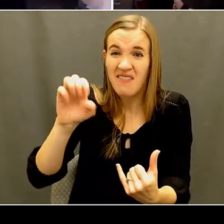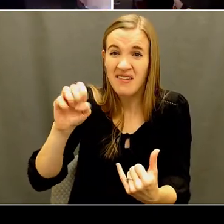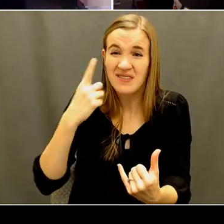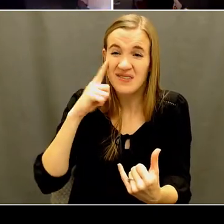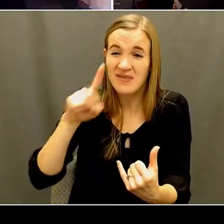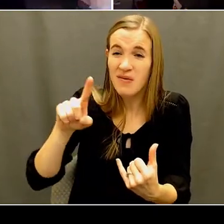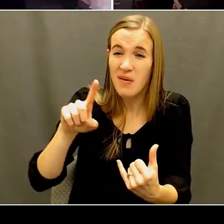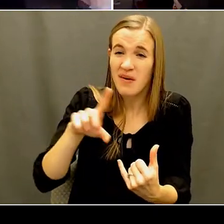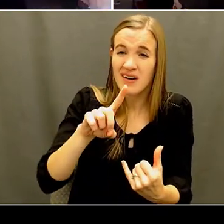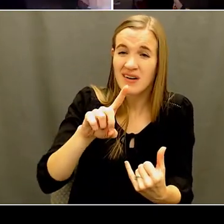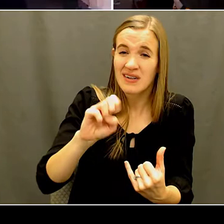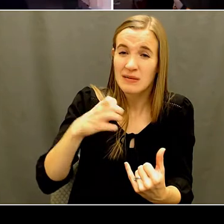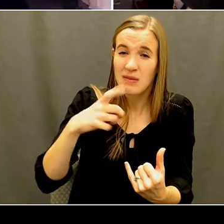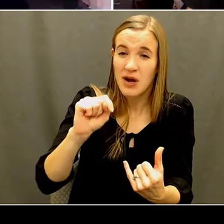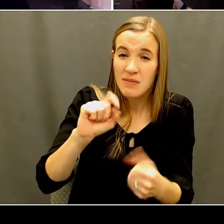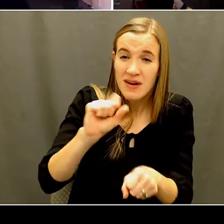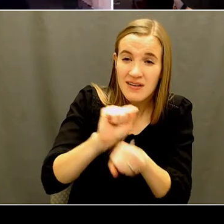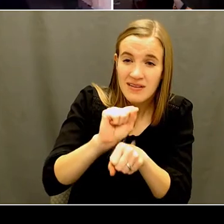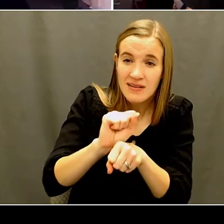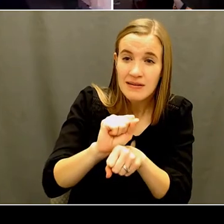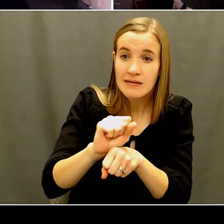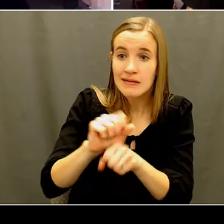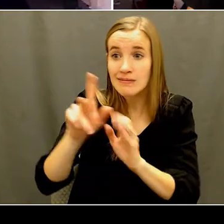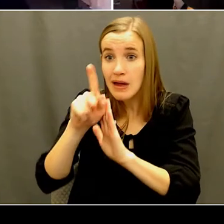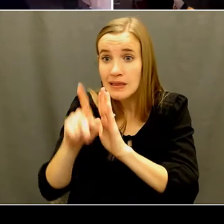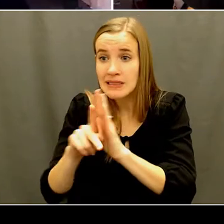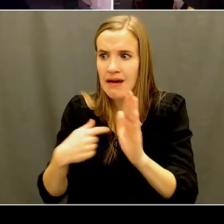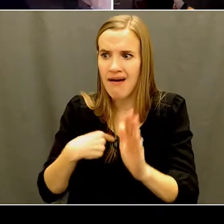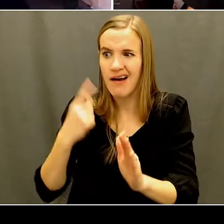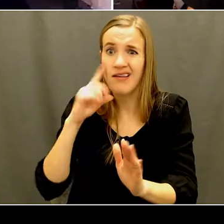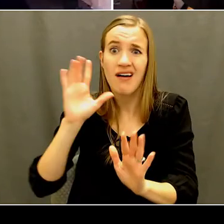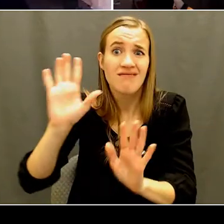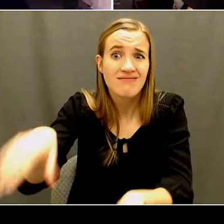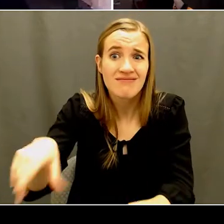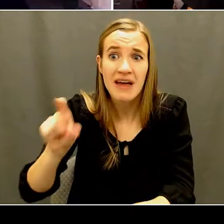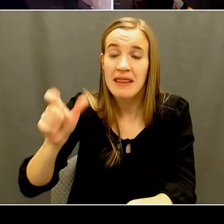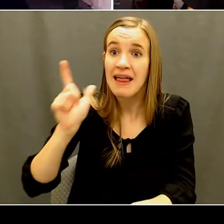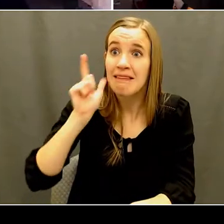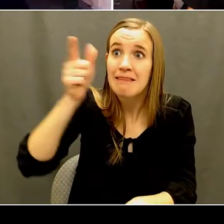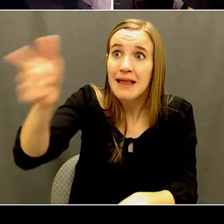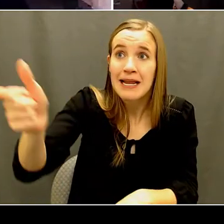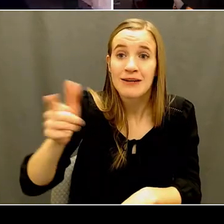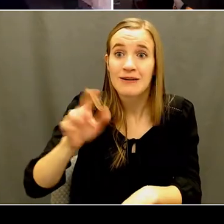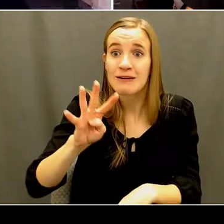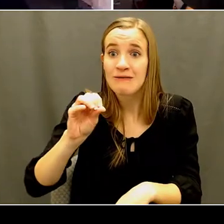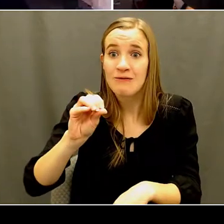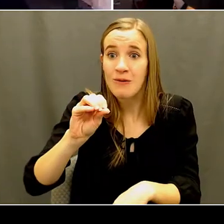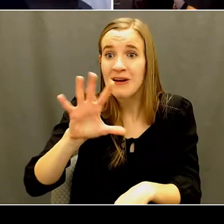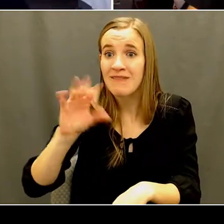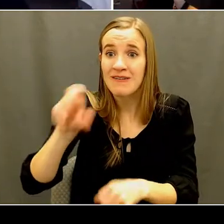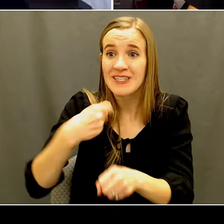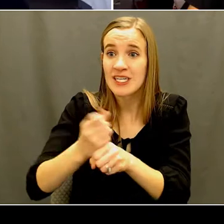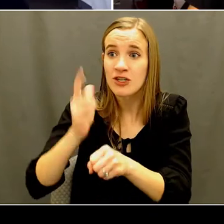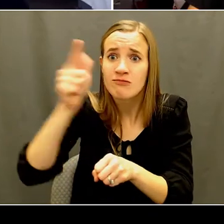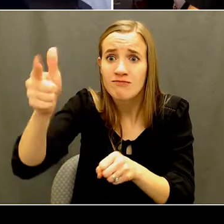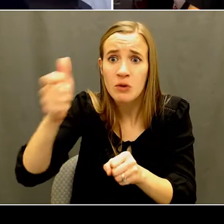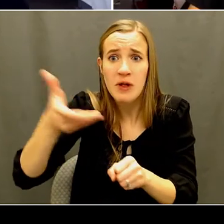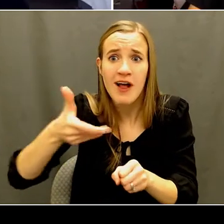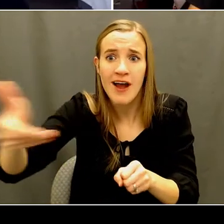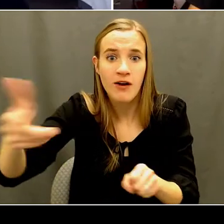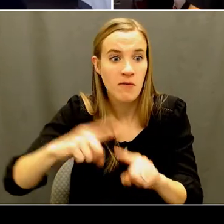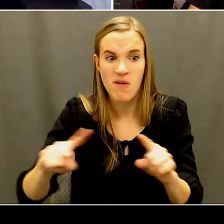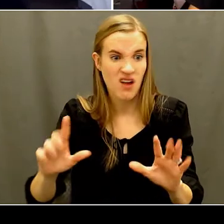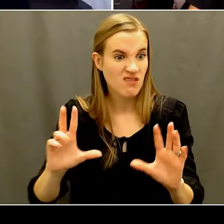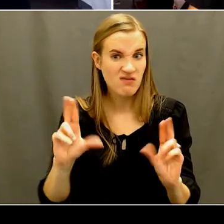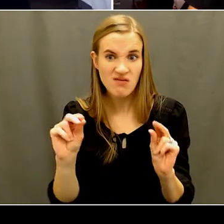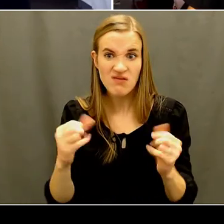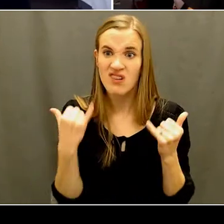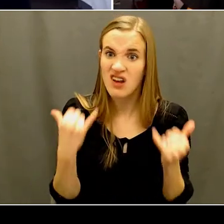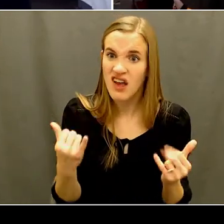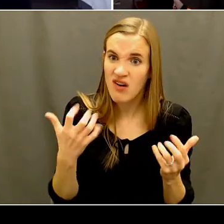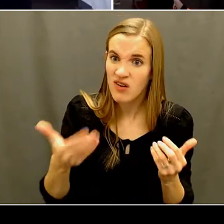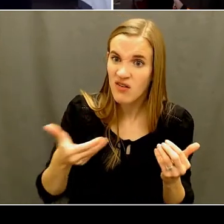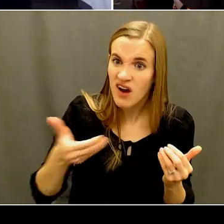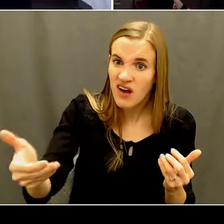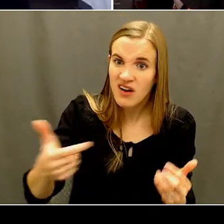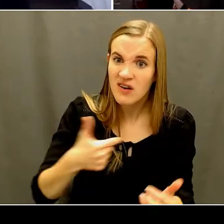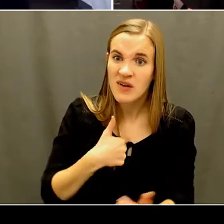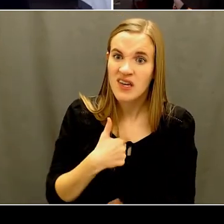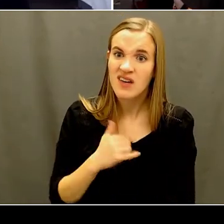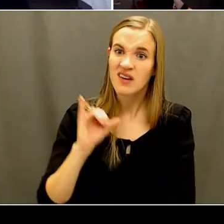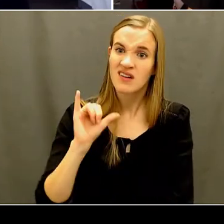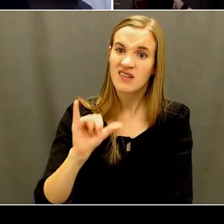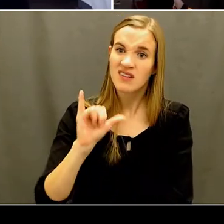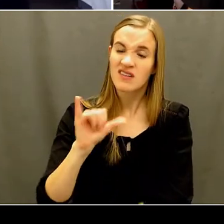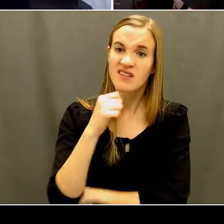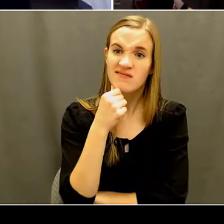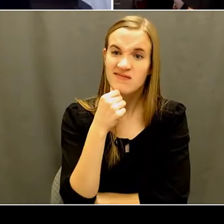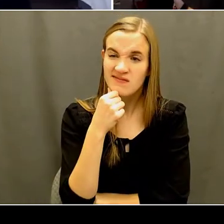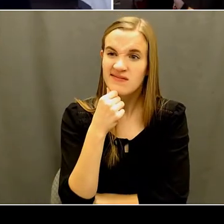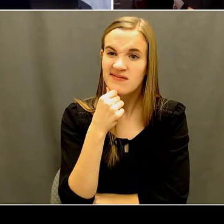wrong. And I think from that position, I just began to inhale any information I